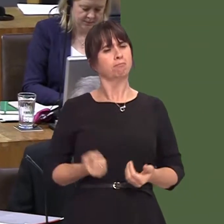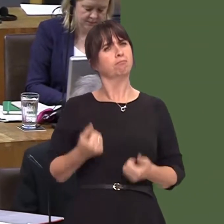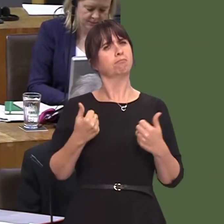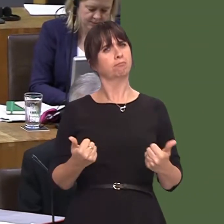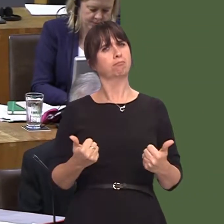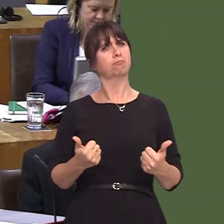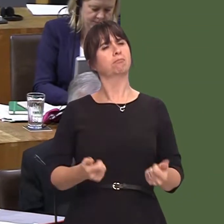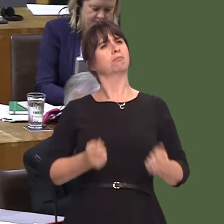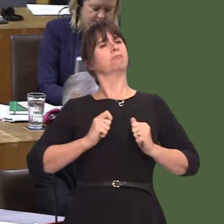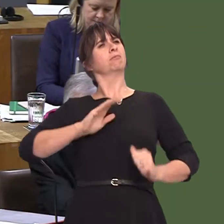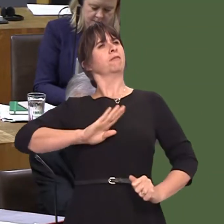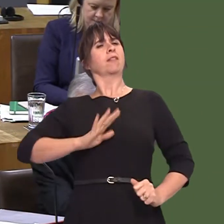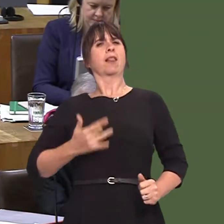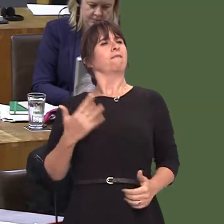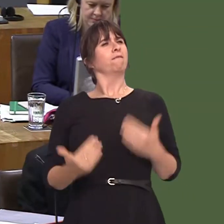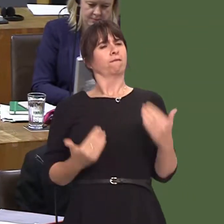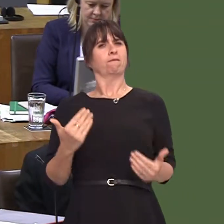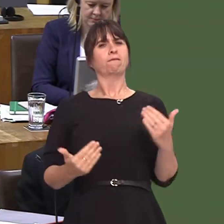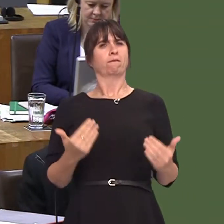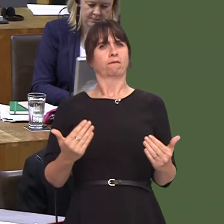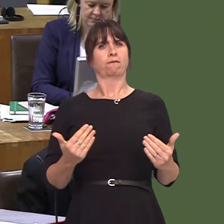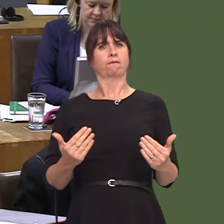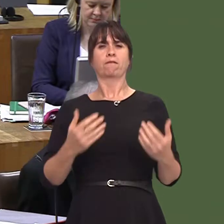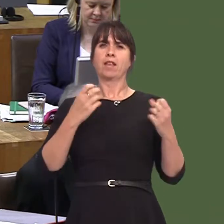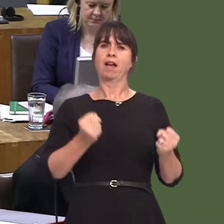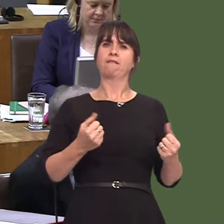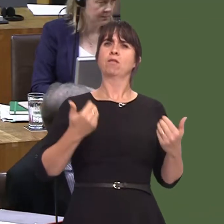Our national strategy, ëProsperity for Allí, sets out how we will build a Wales that is